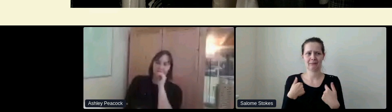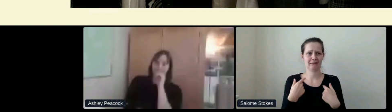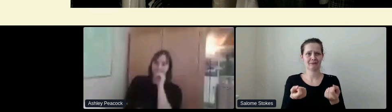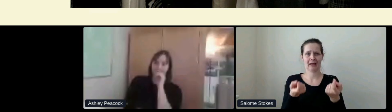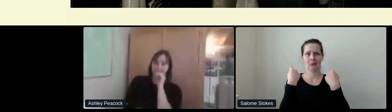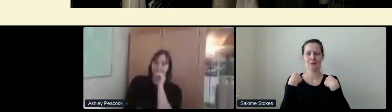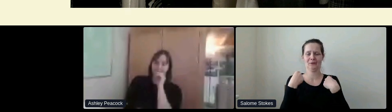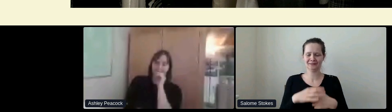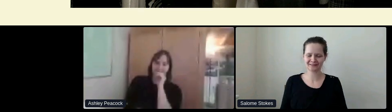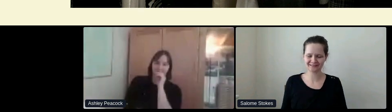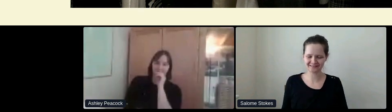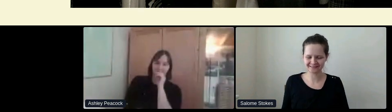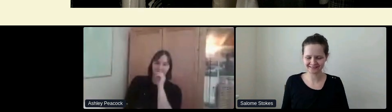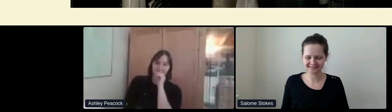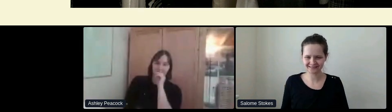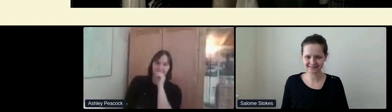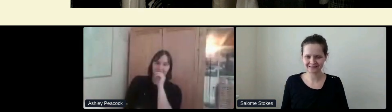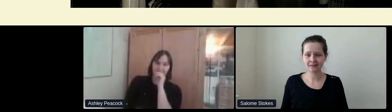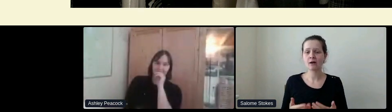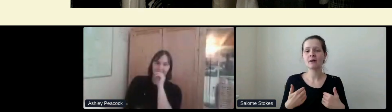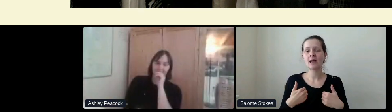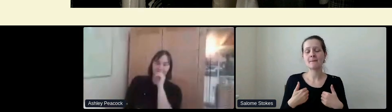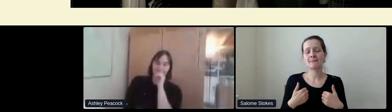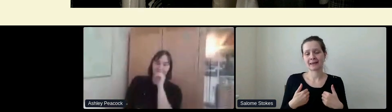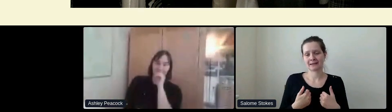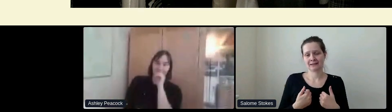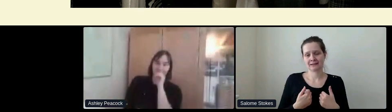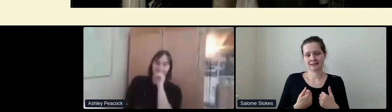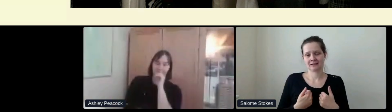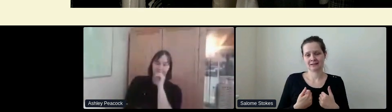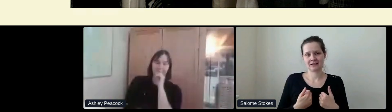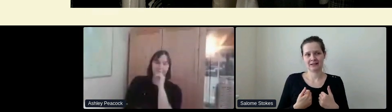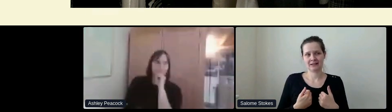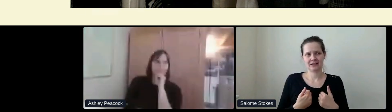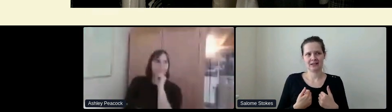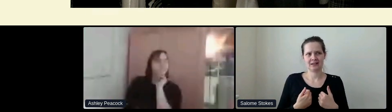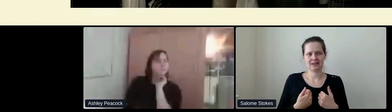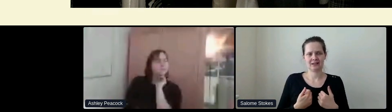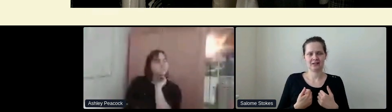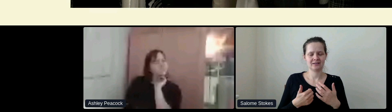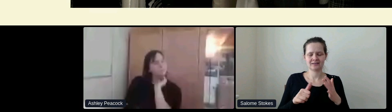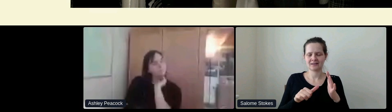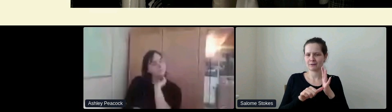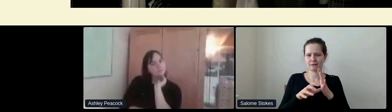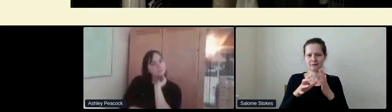For me personally, I find it so difficult to work out what clothes are appropriate or what